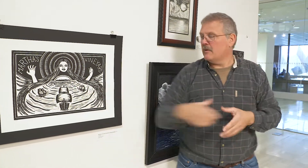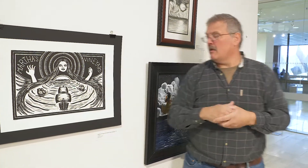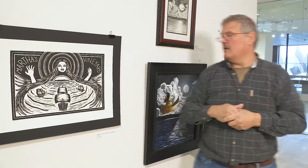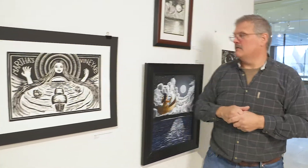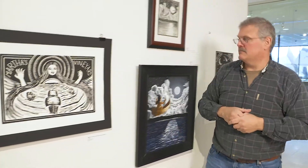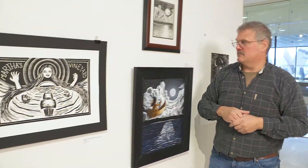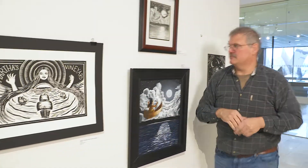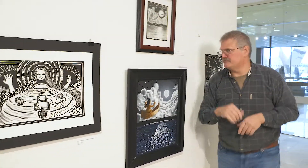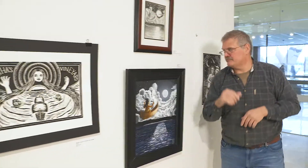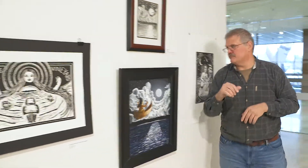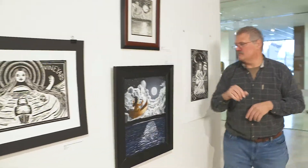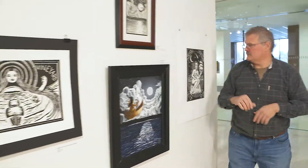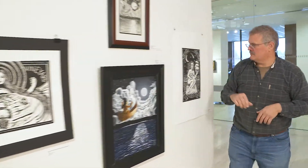and culture from the island.